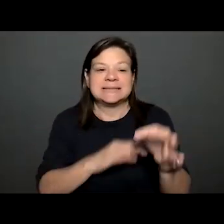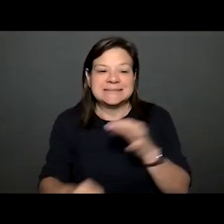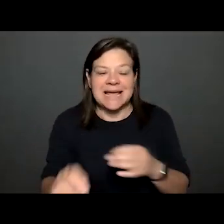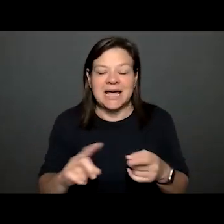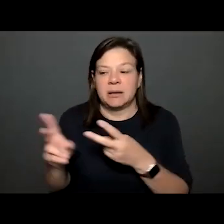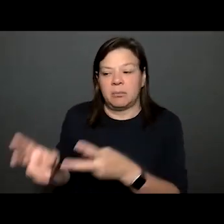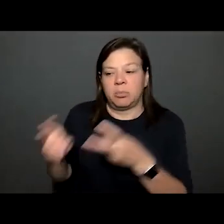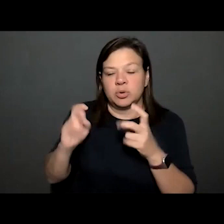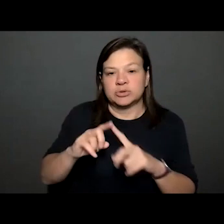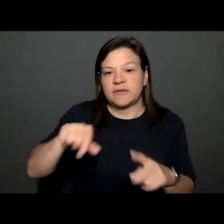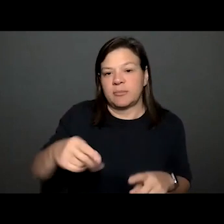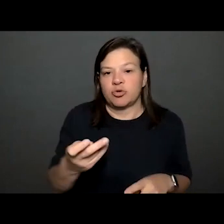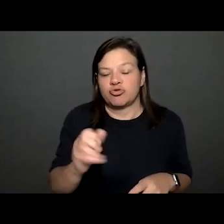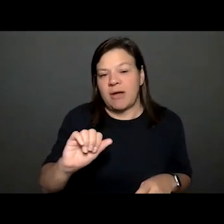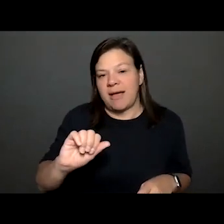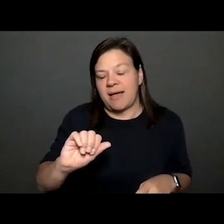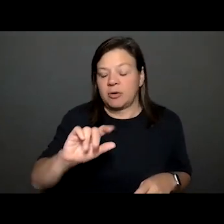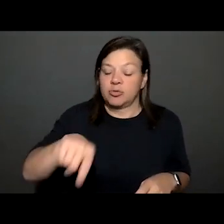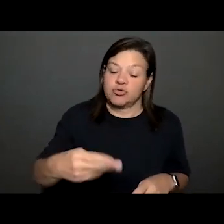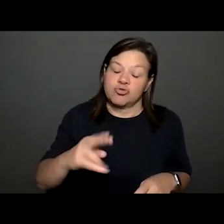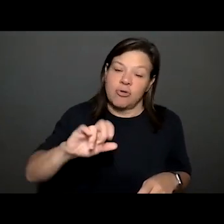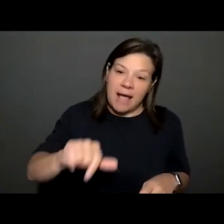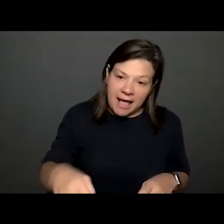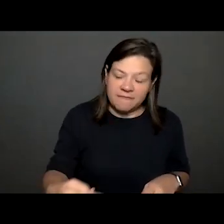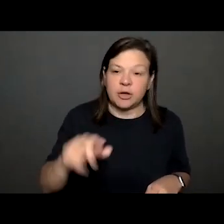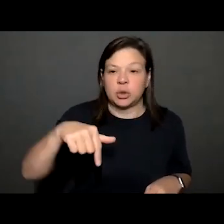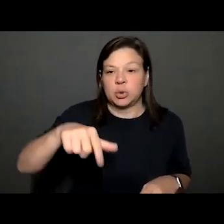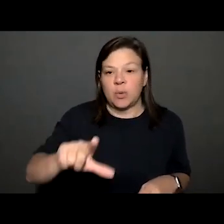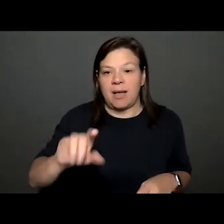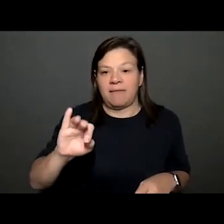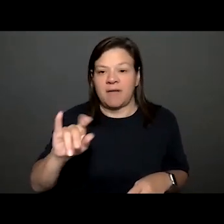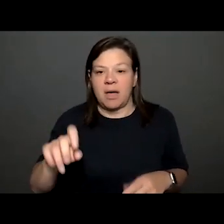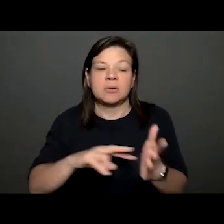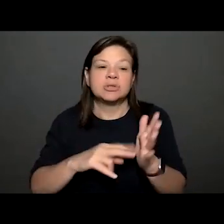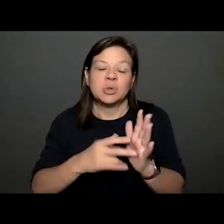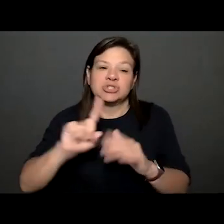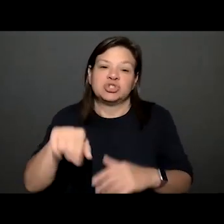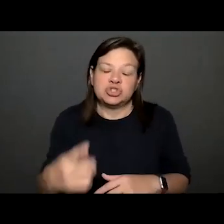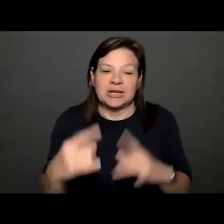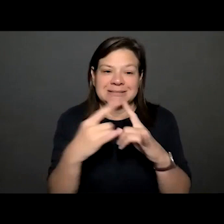THAT MAKES IT SO WE GET JUST THE CAMPS HAPPENING IN THE NEXT 30 DAYS. ALL RIGHT.